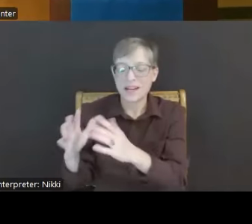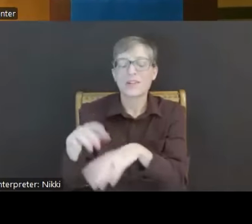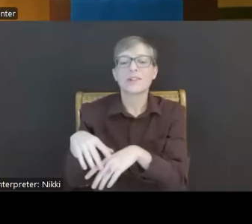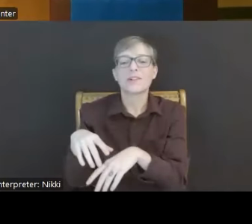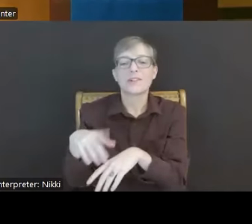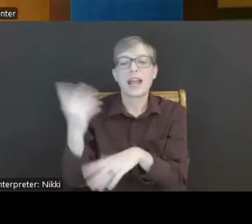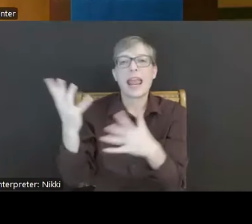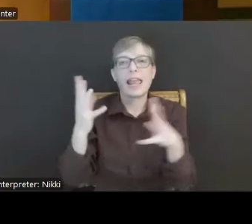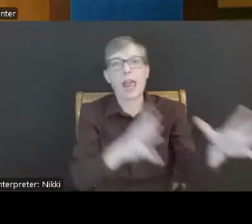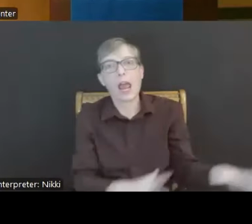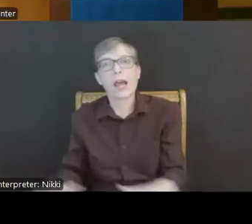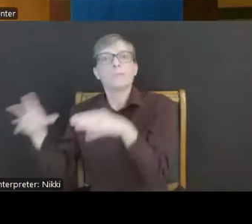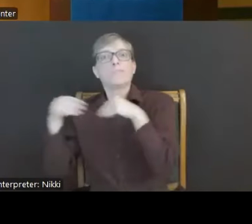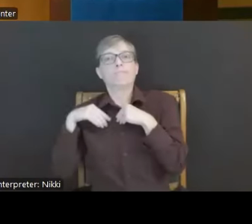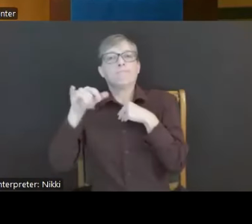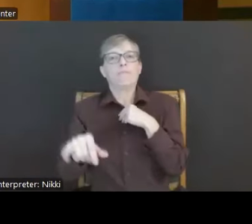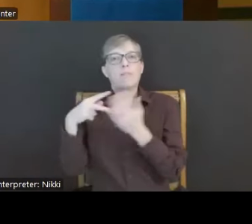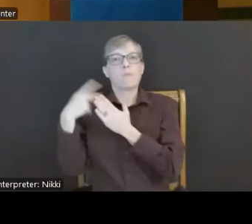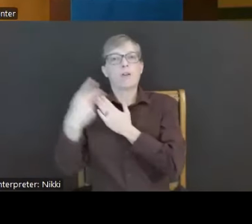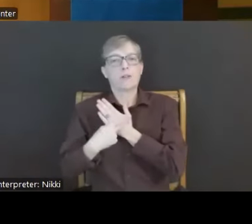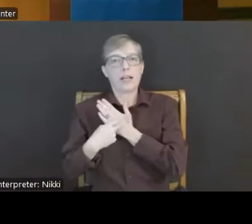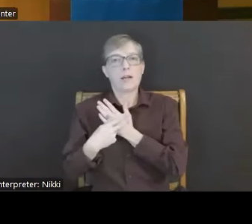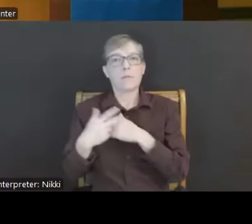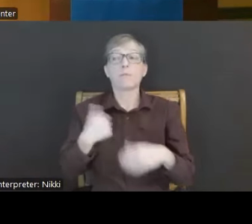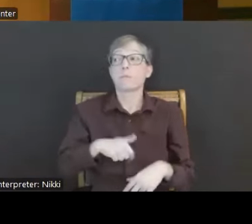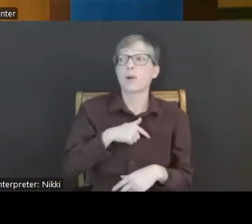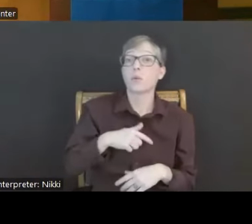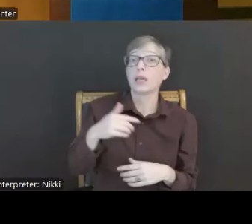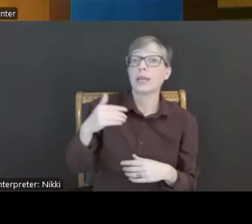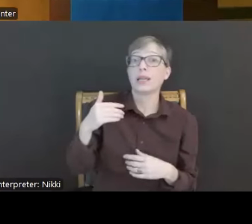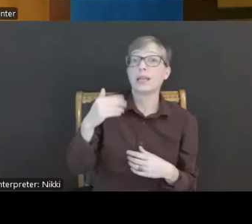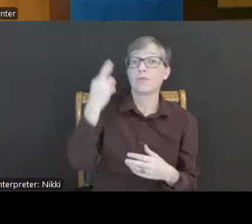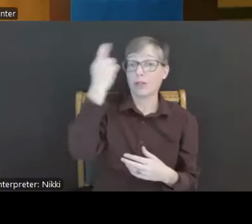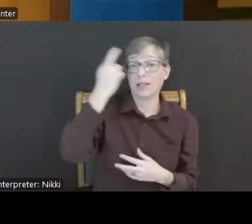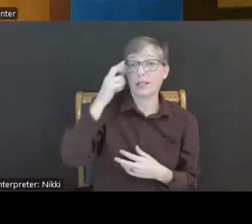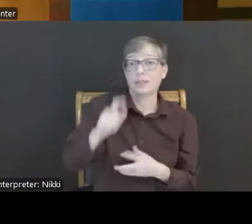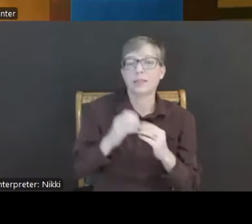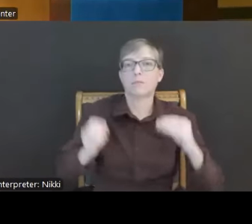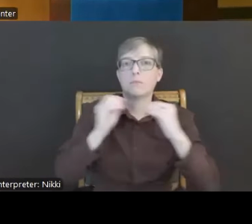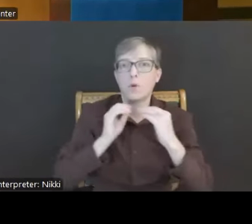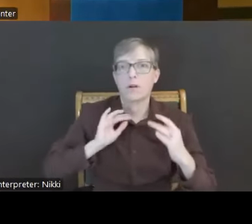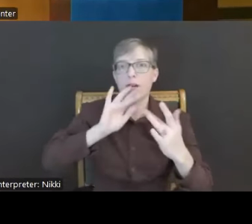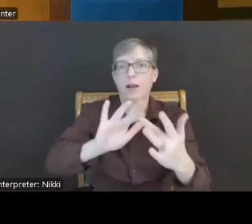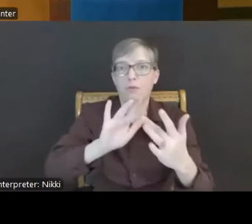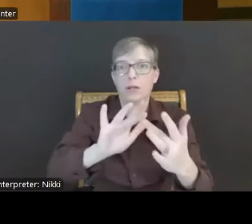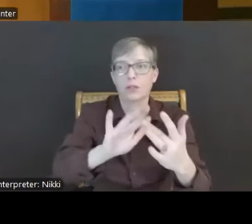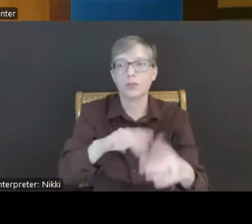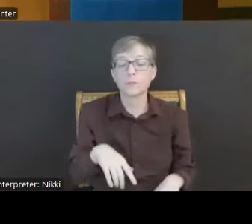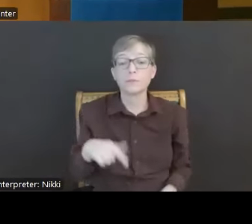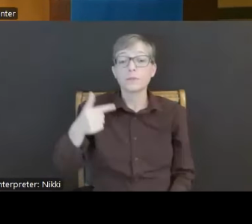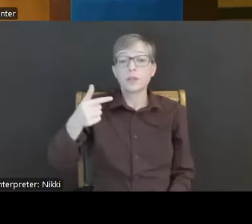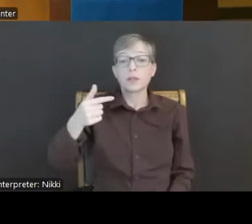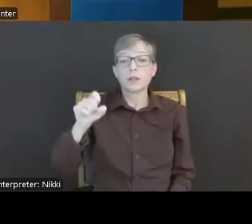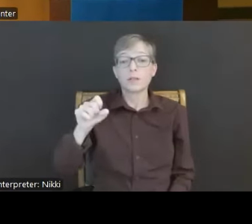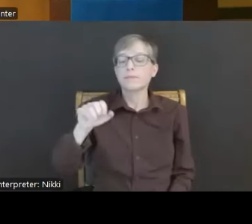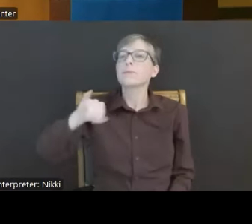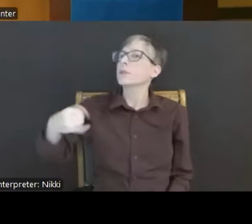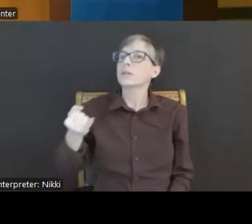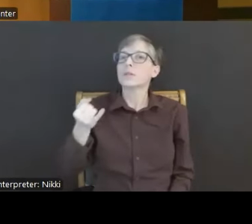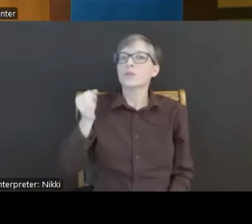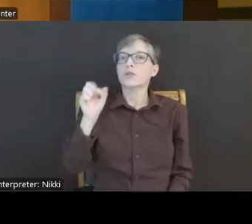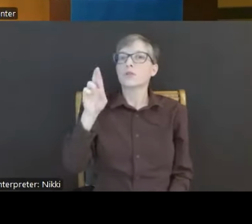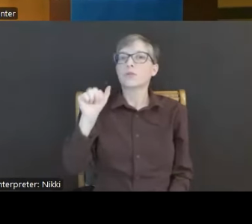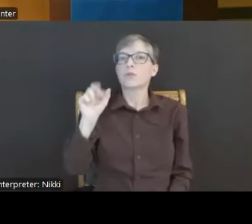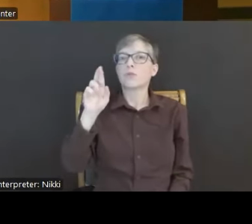we needed to do more and more more Outreach so uh Gerard Johnson um who has uh had been with us um